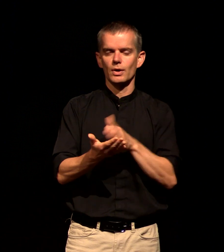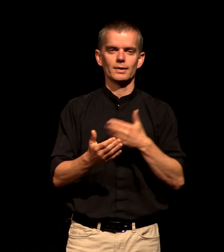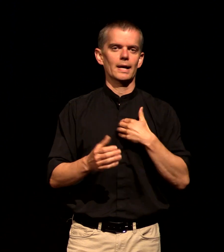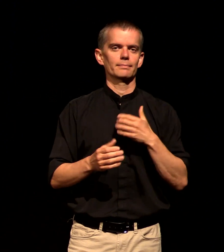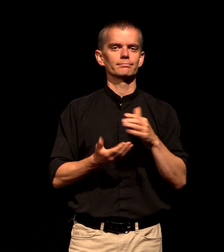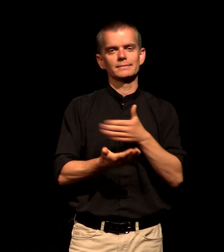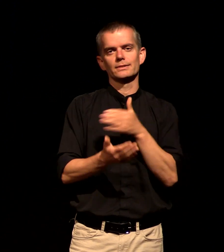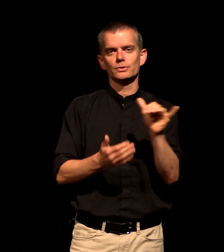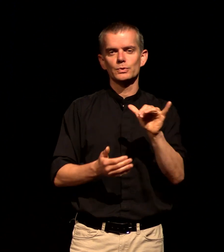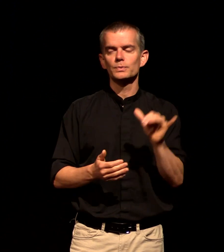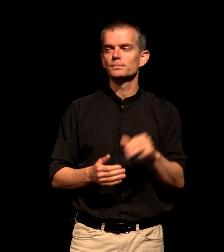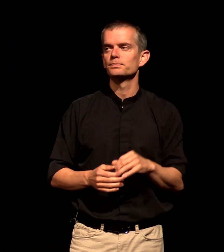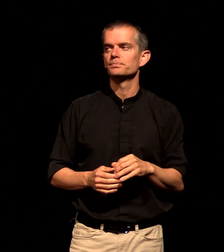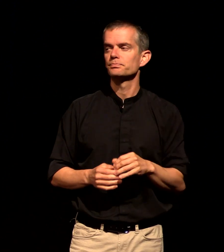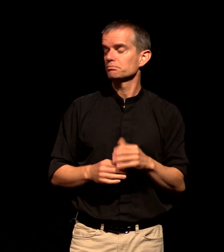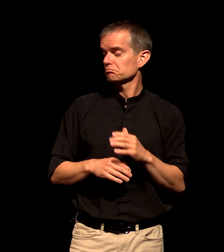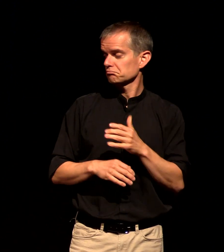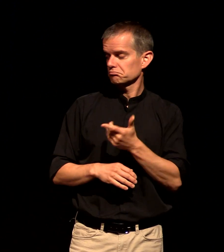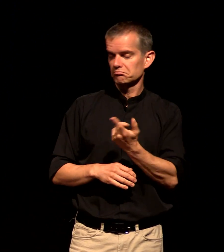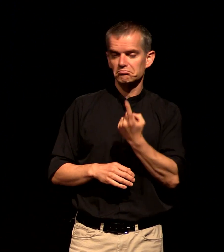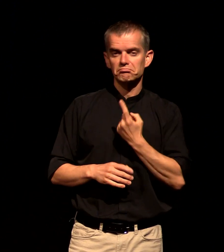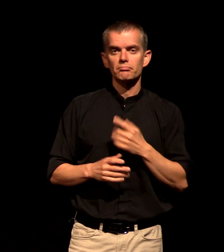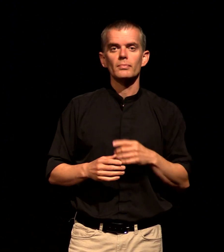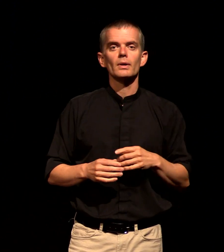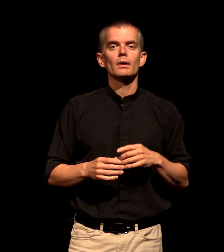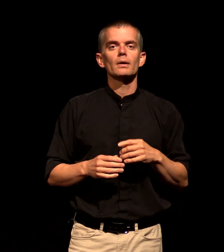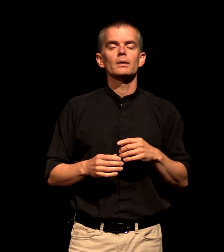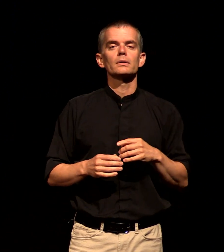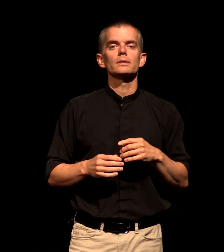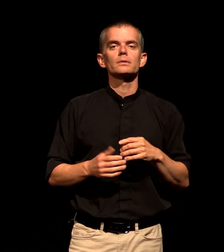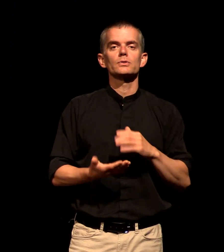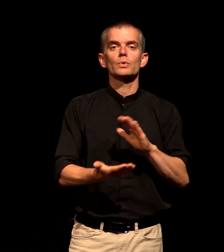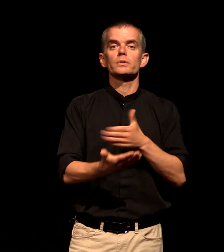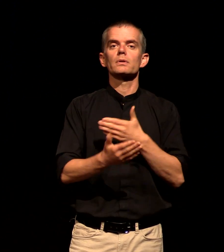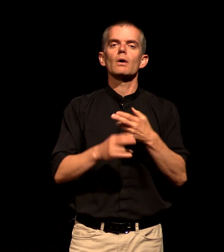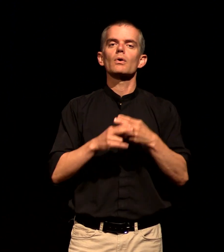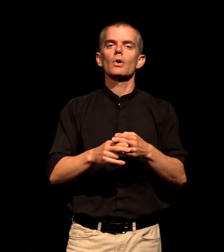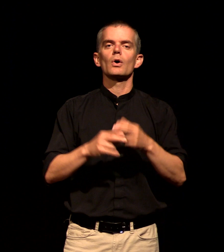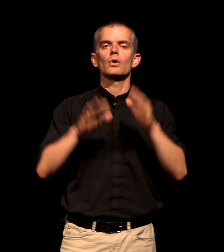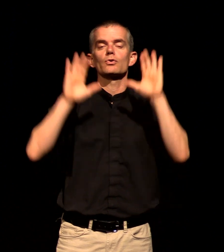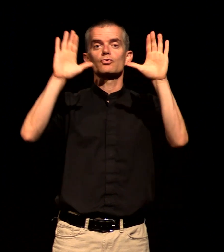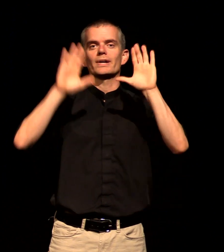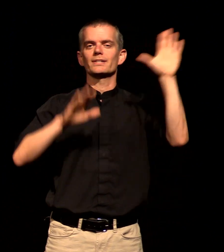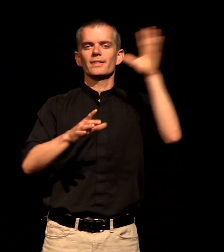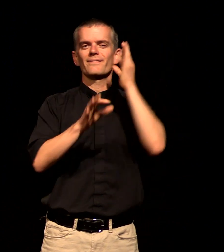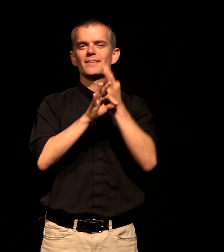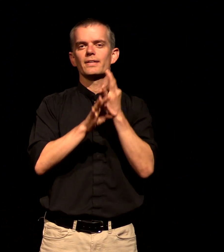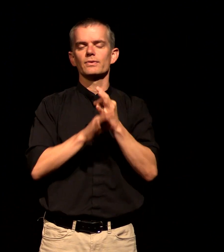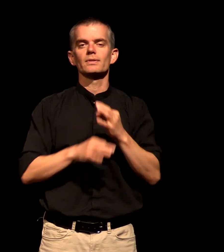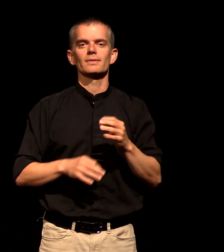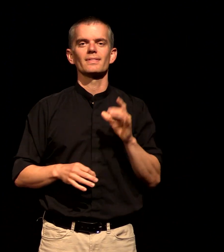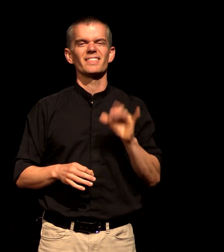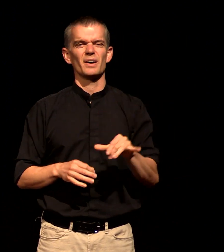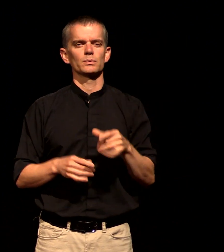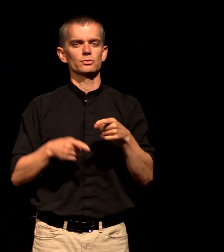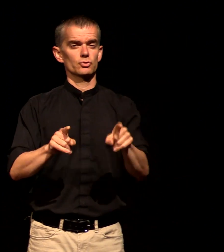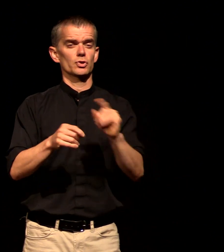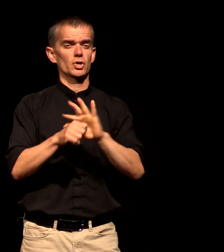come in the song that we get to sing together is Great is thy faithfulness. It was an anchor song for me through COVID. But